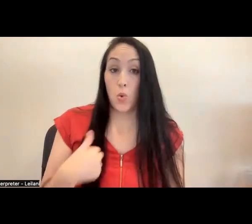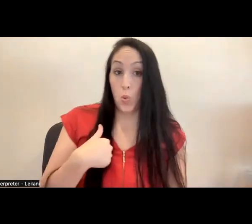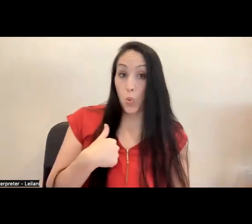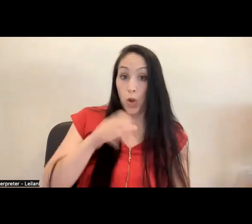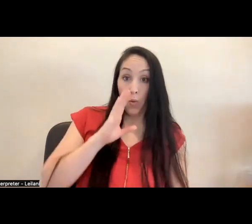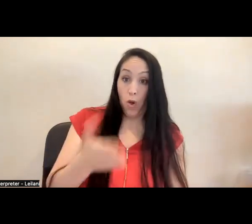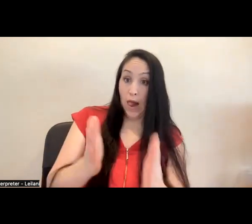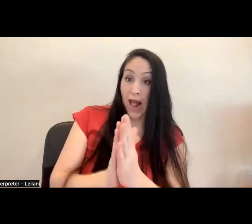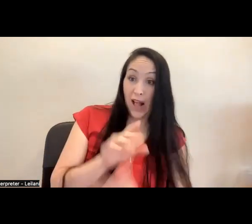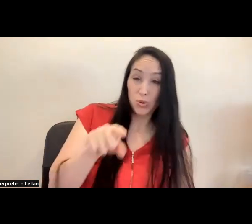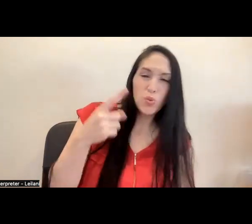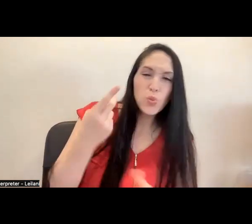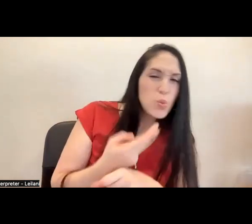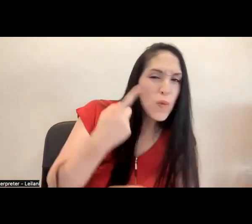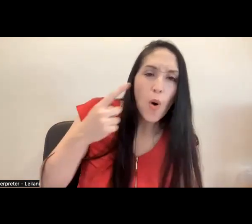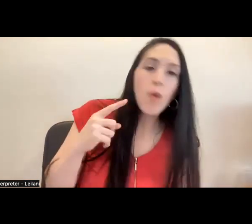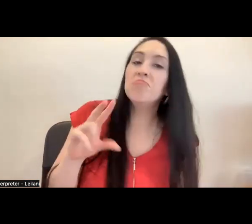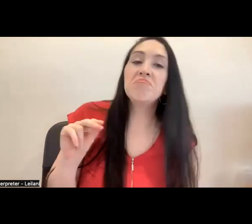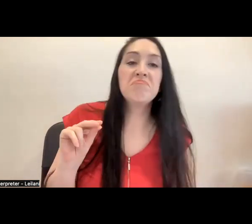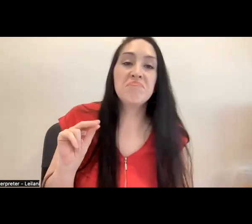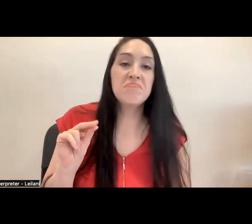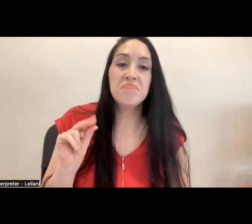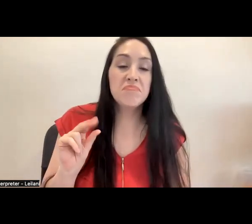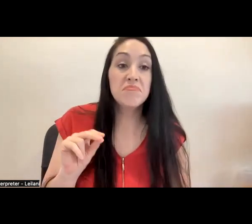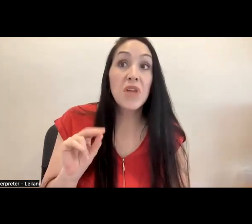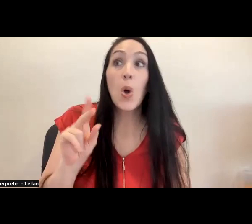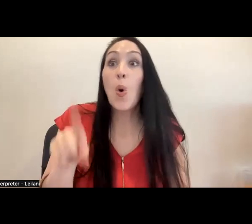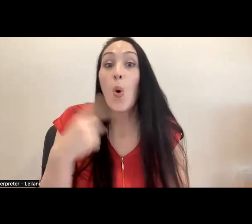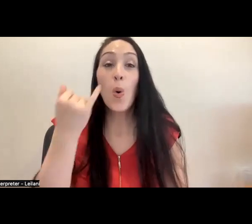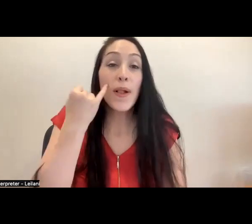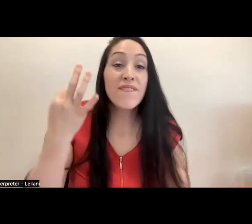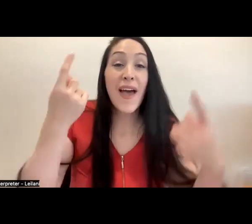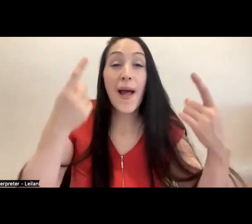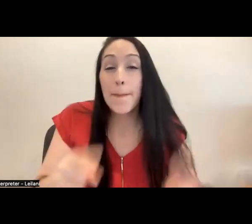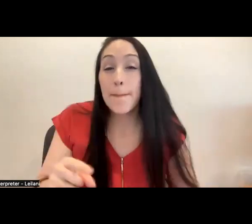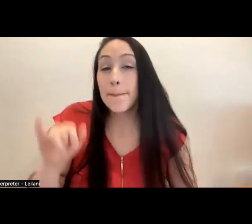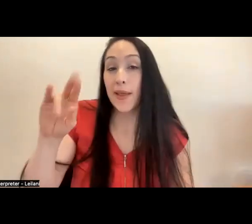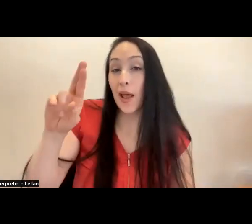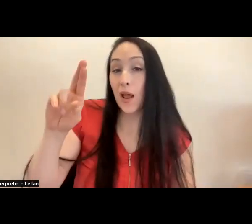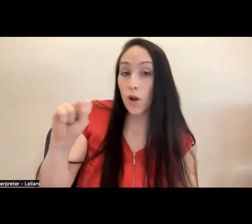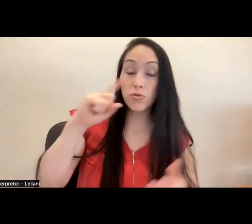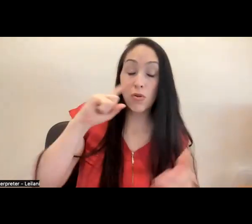11:27:09 Only time it will come in is if the Irs were to audit you, and you would have